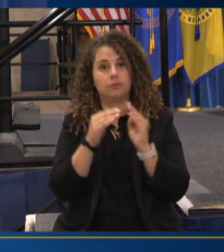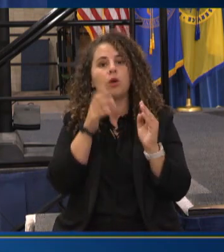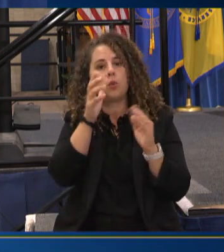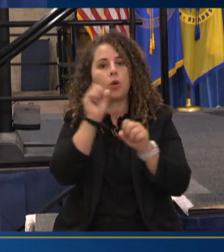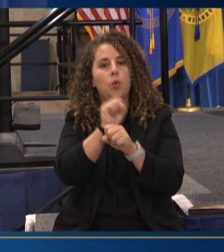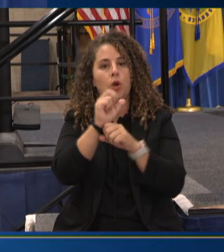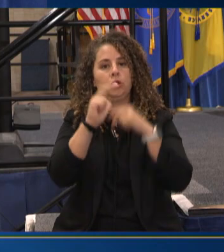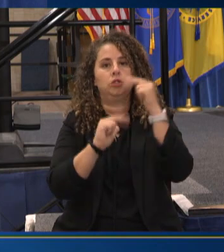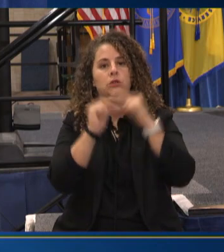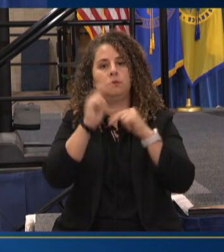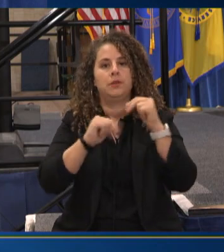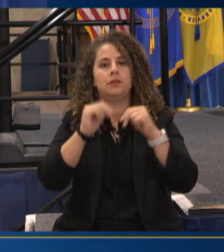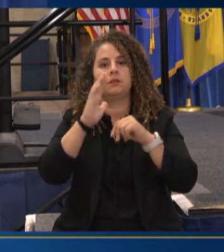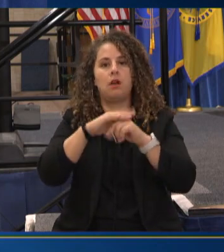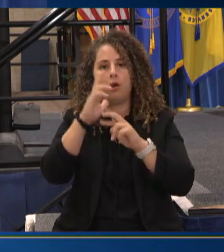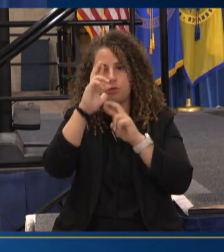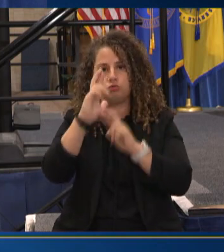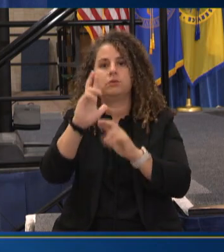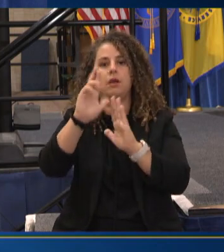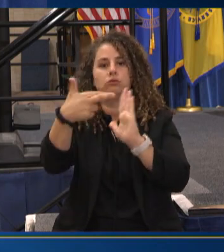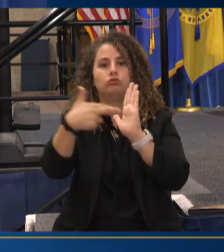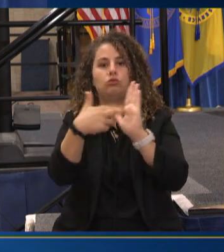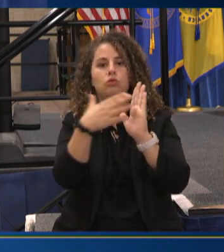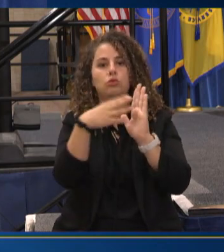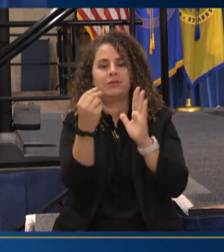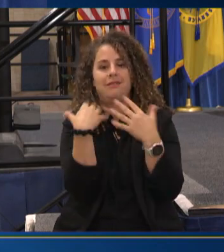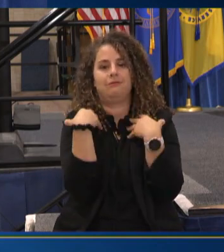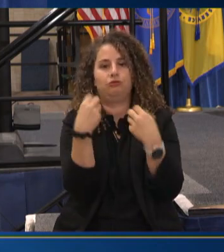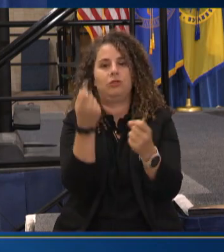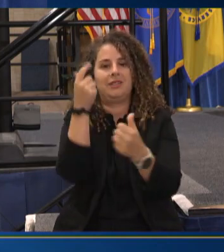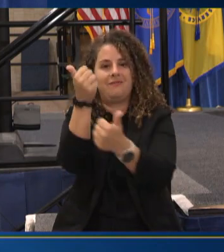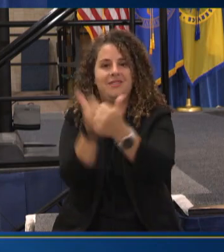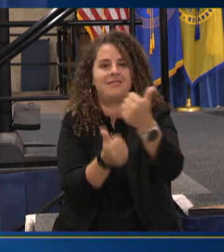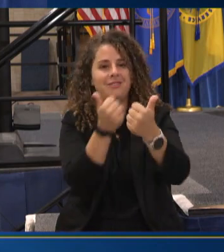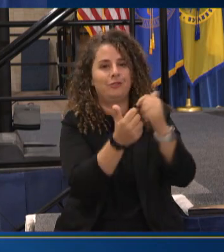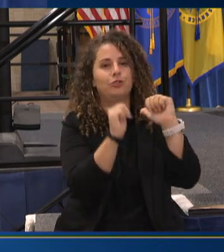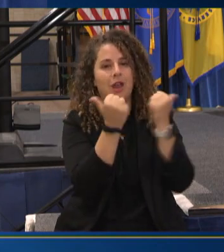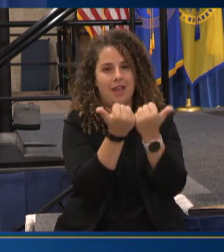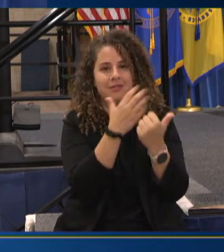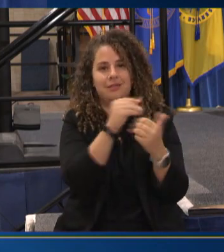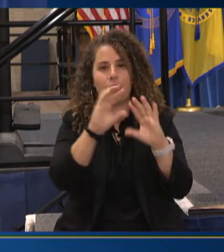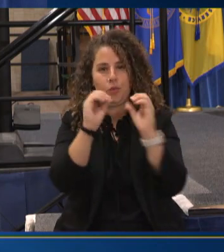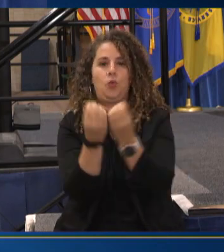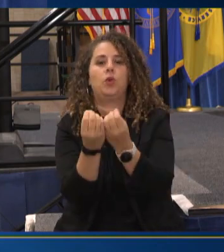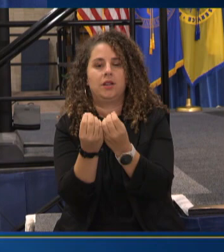on the respective roles and strengths of each of our agencies and organizations to